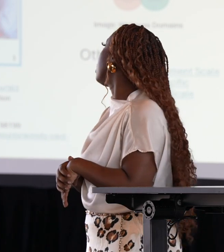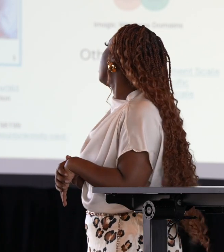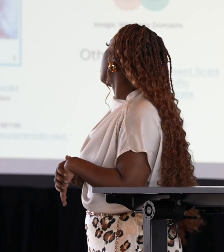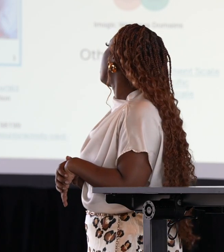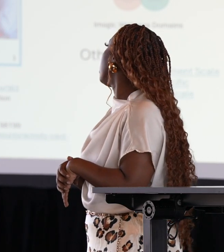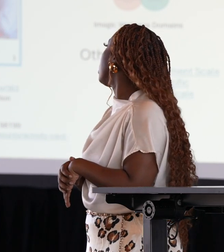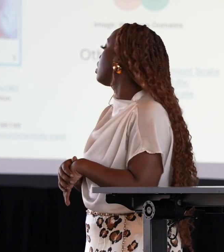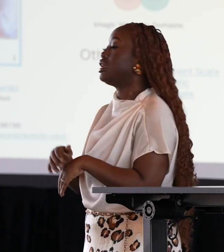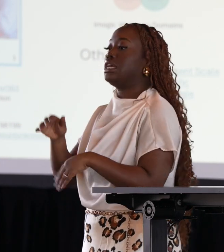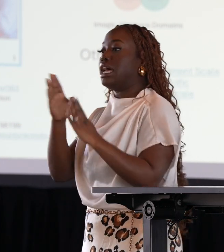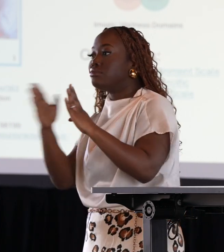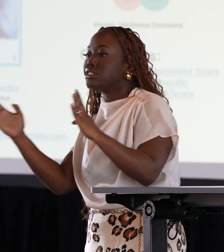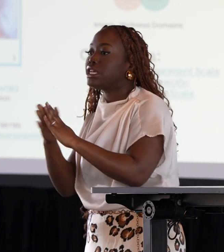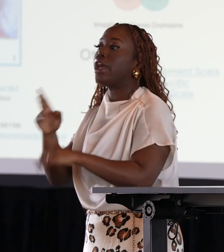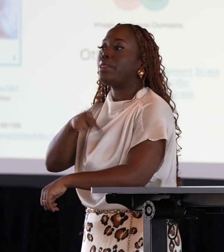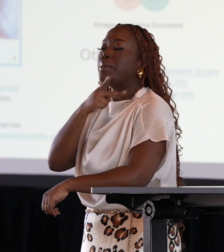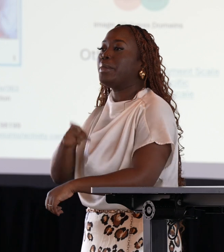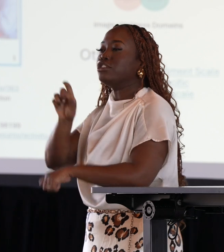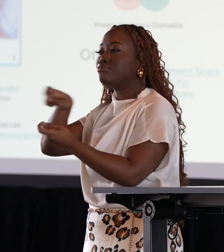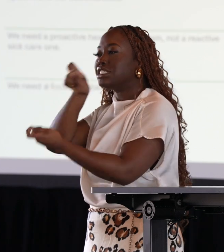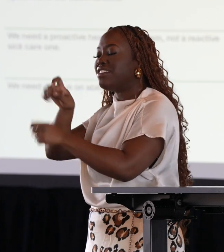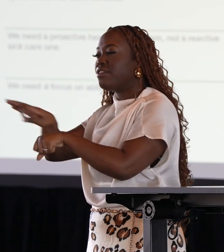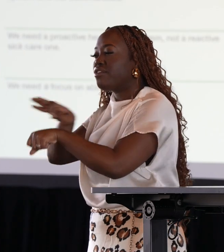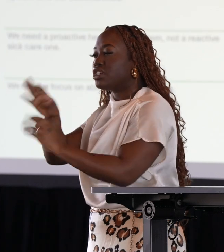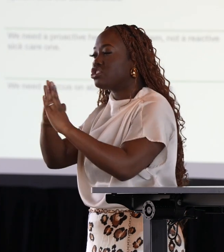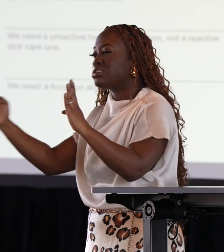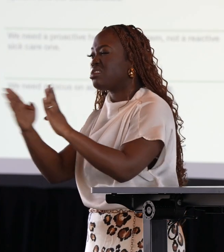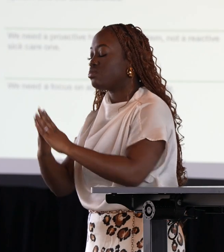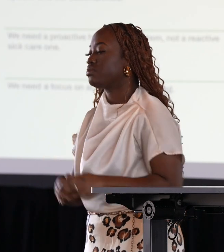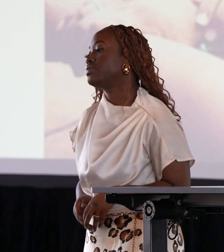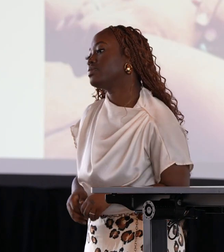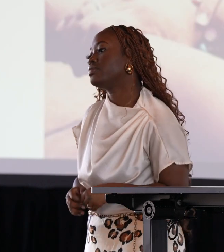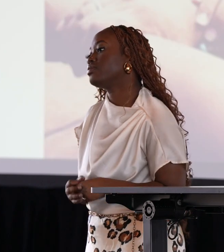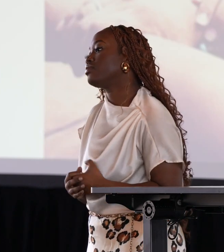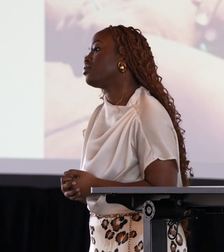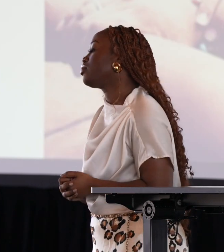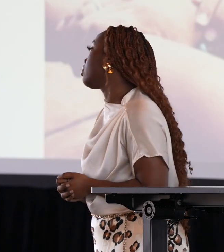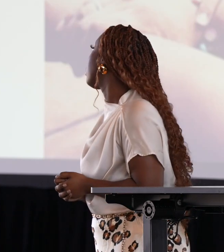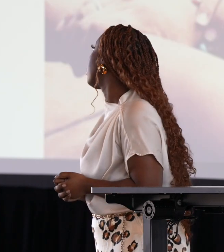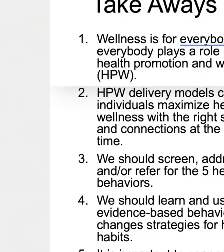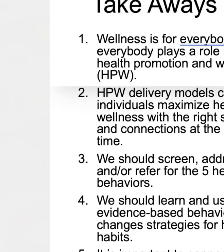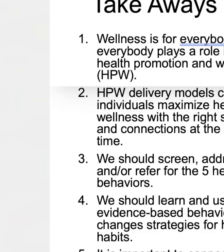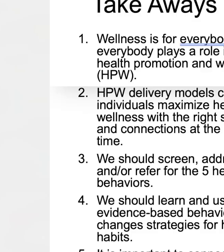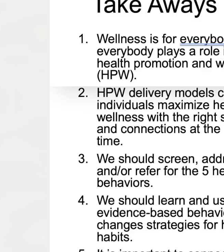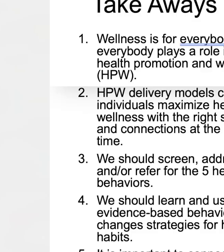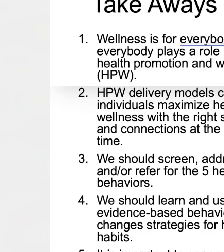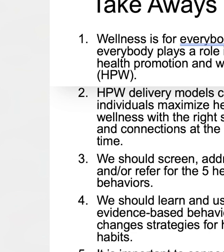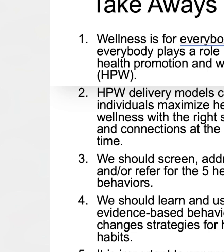attainment scale or the patient specific functional scale. All right, I have two last slides in no time, but I'm going to